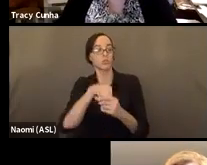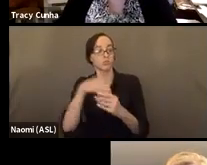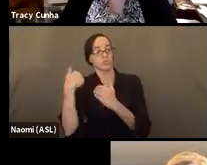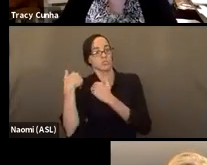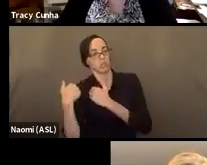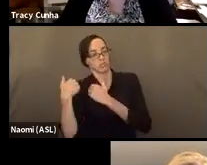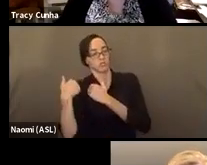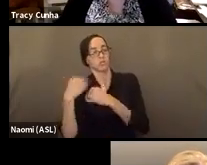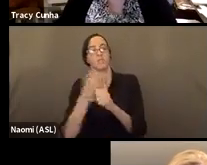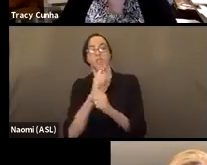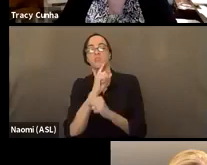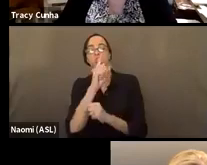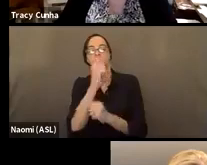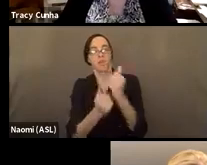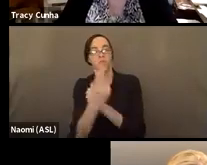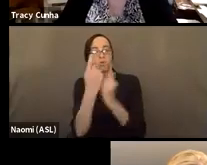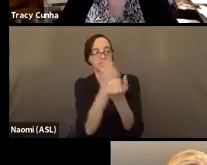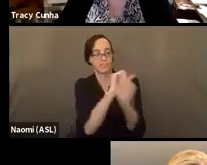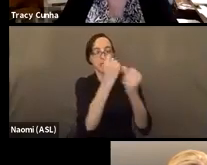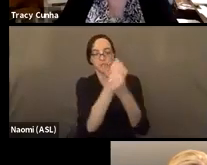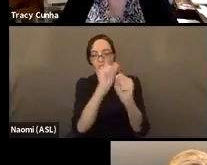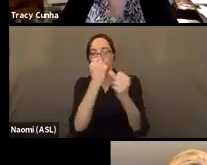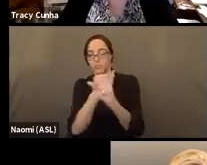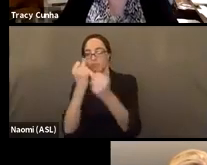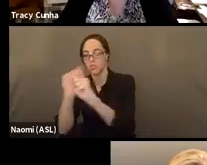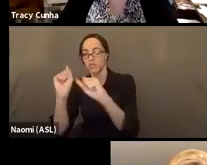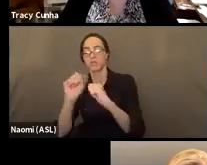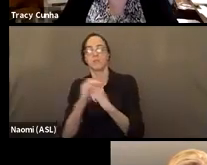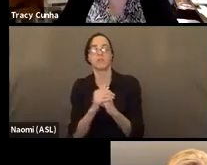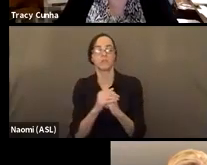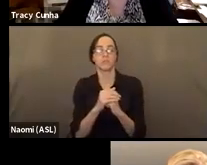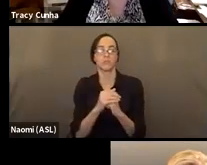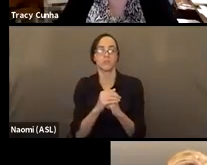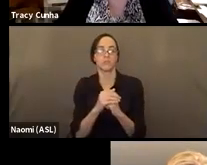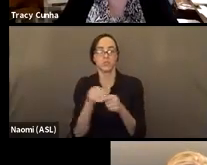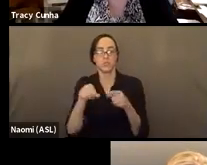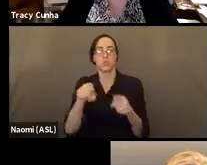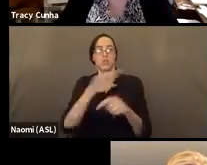and during the power shutoffs we've always had a role that we reach out to the individuals that are